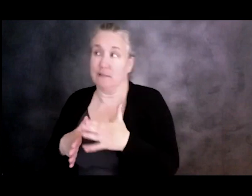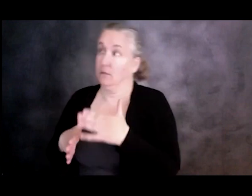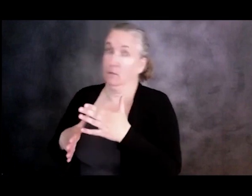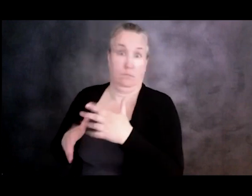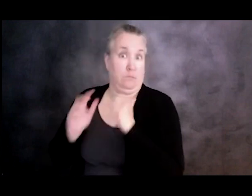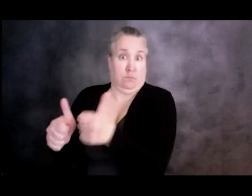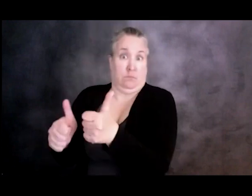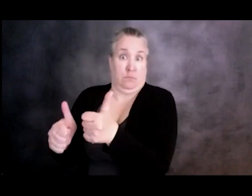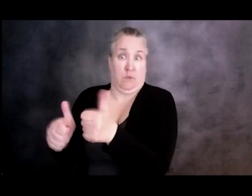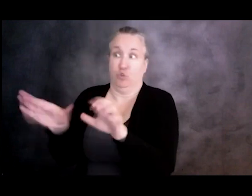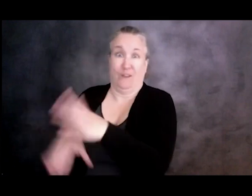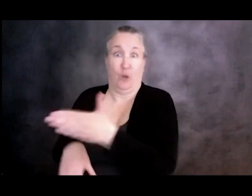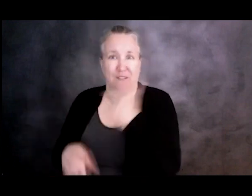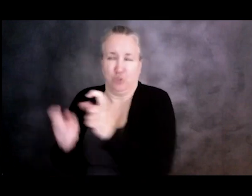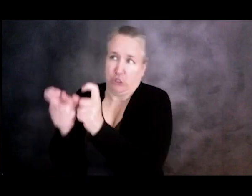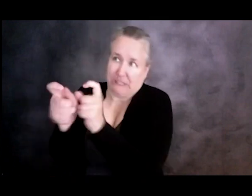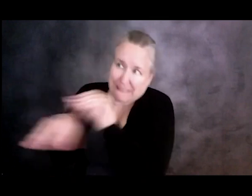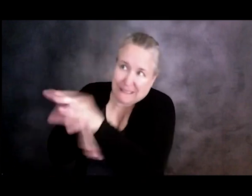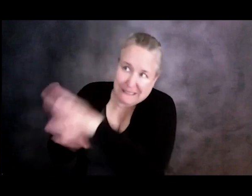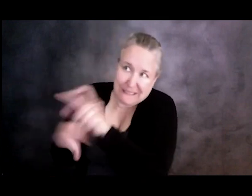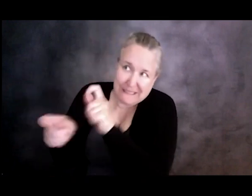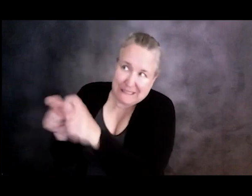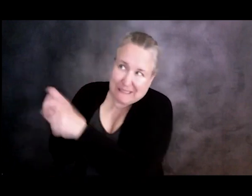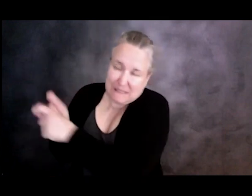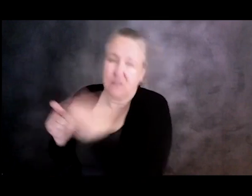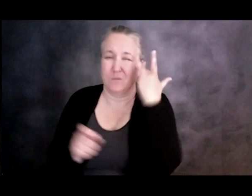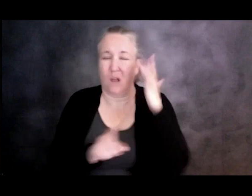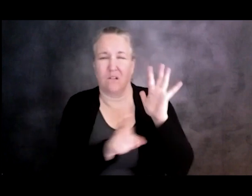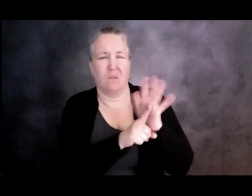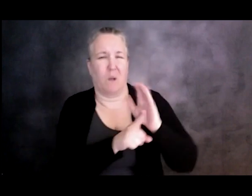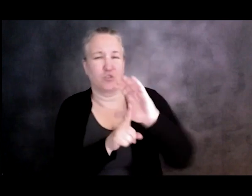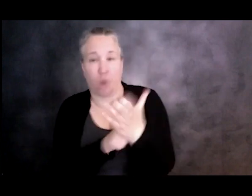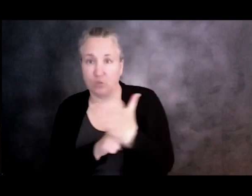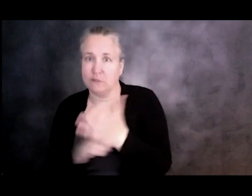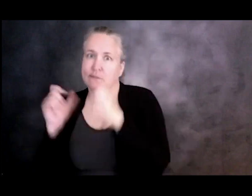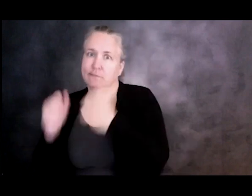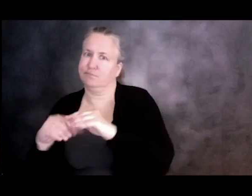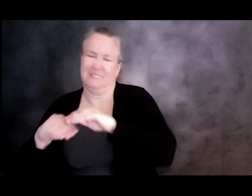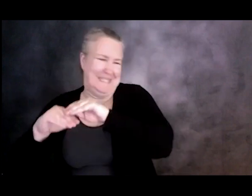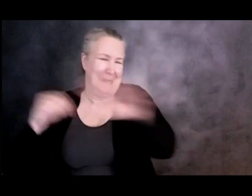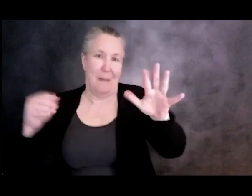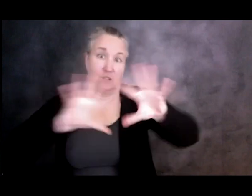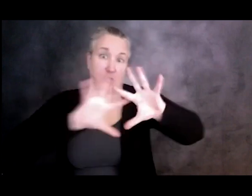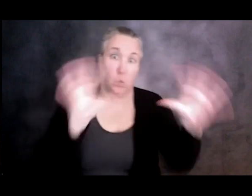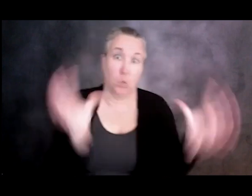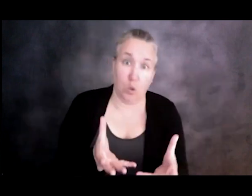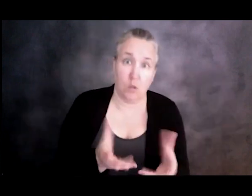to change things incrementally. Because pop culture, obviously, has a seismic impact globally. And people will watch these things